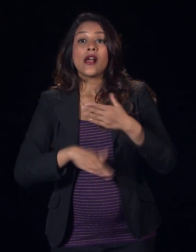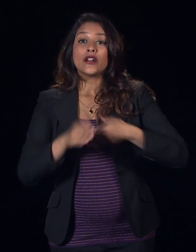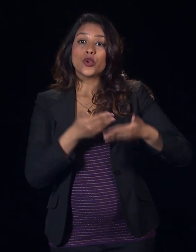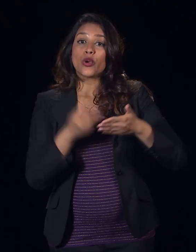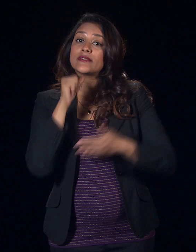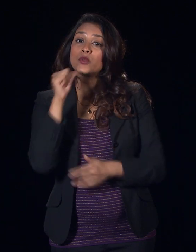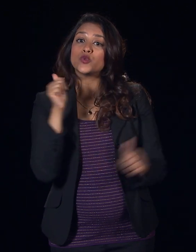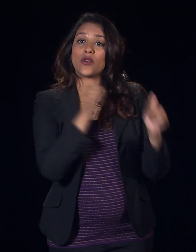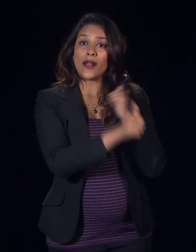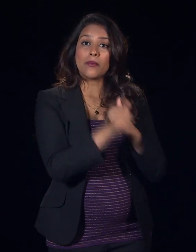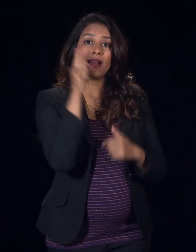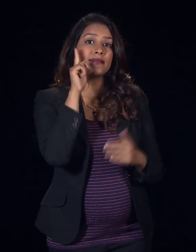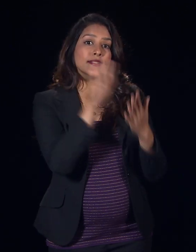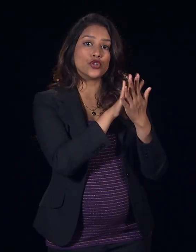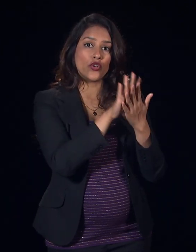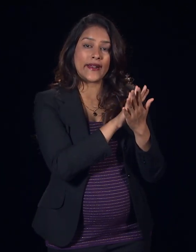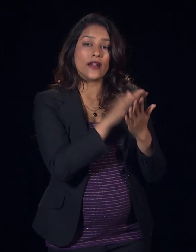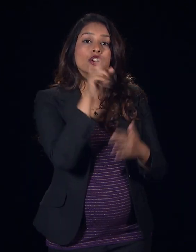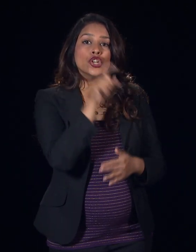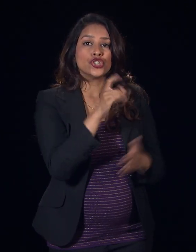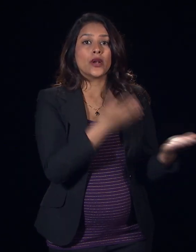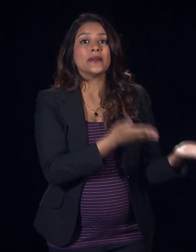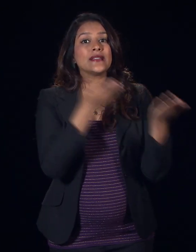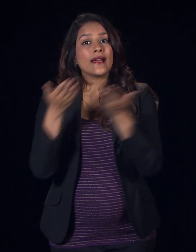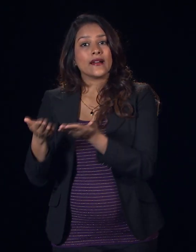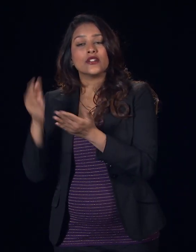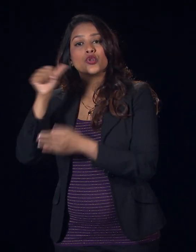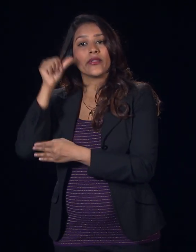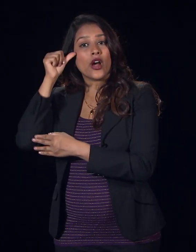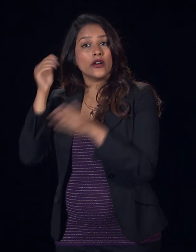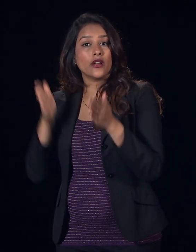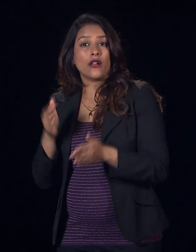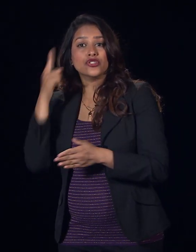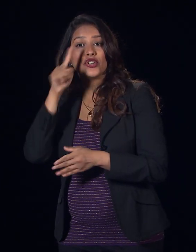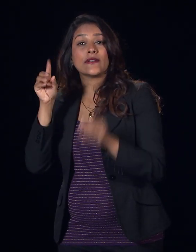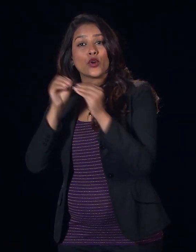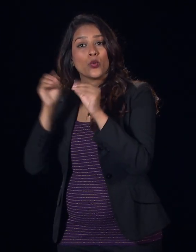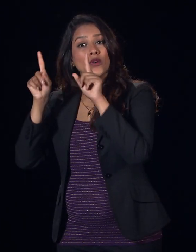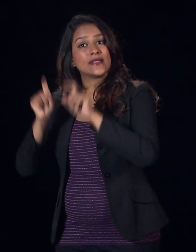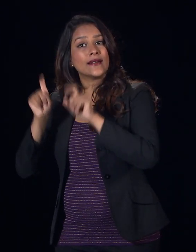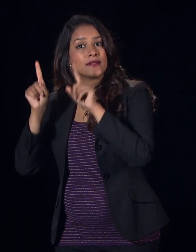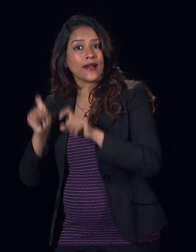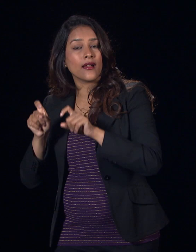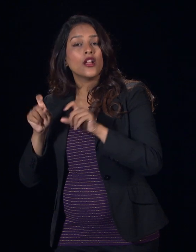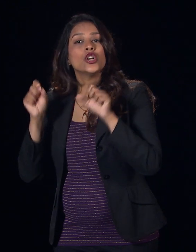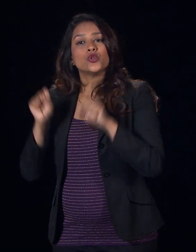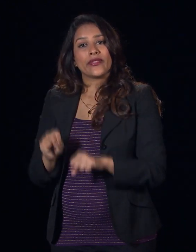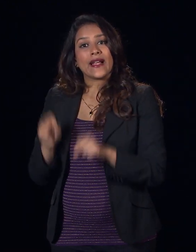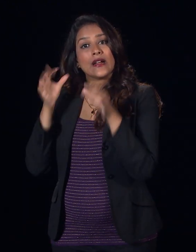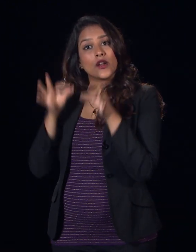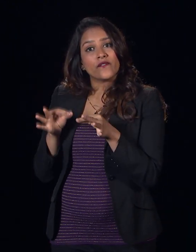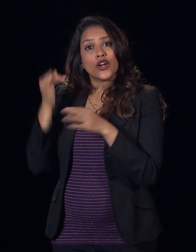Newborns who do not pass the screening should be taken to an audiologist for more testing that can confirm